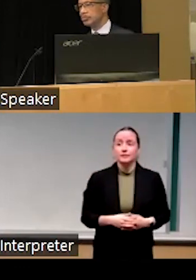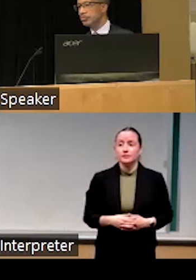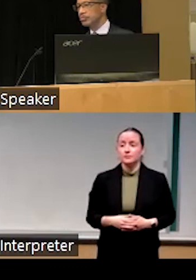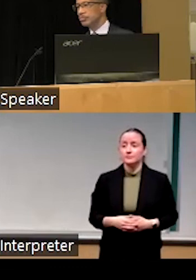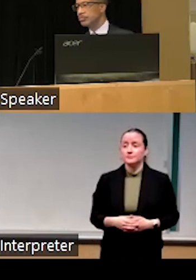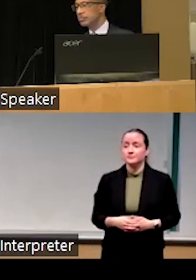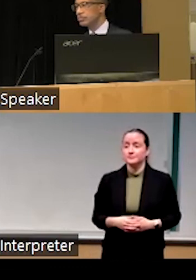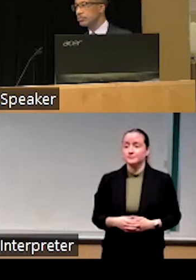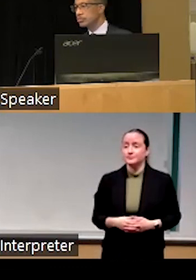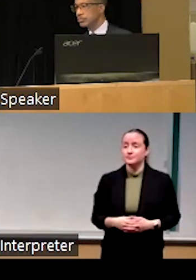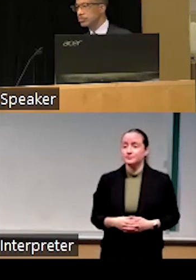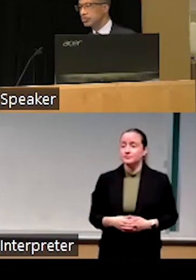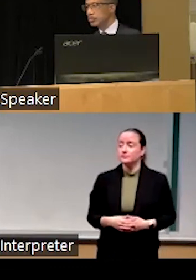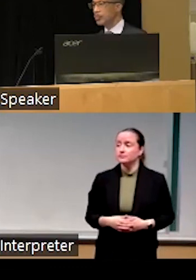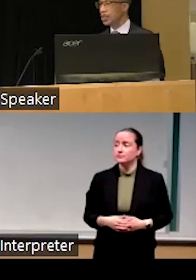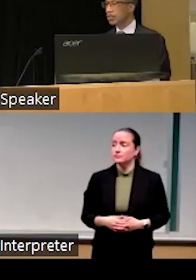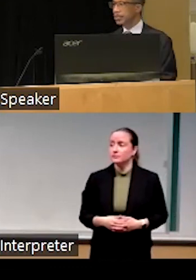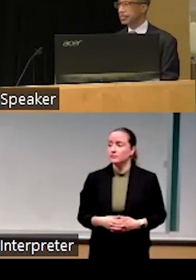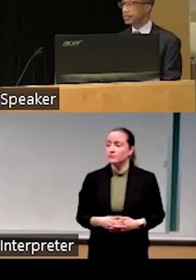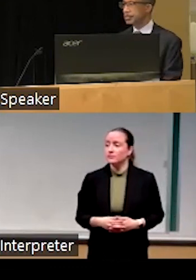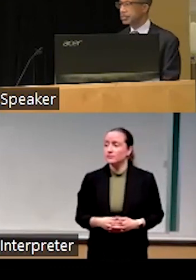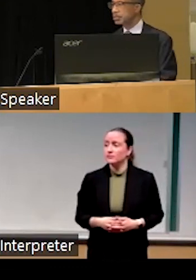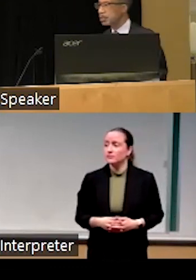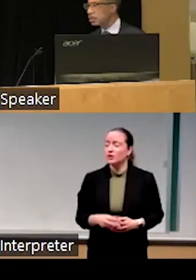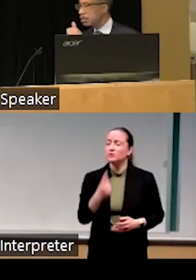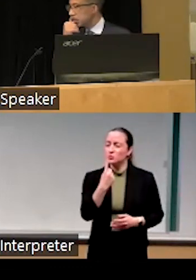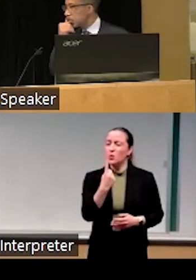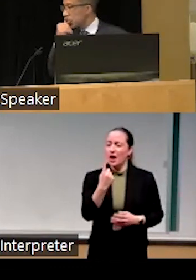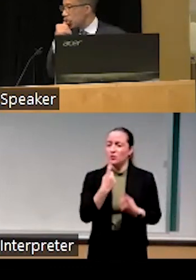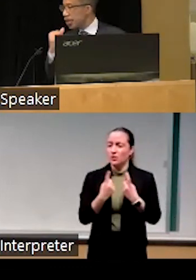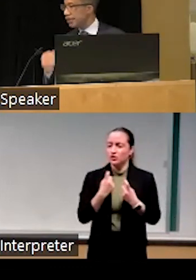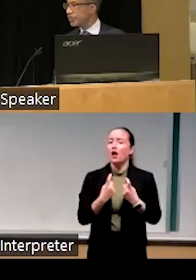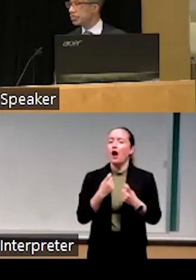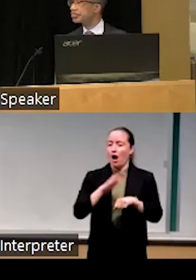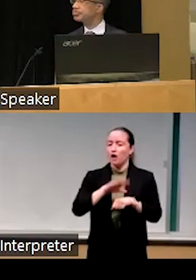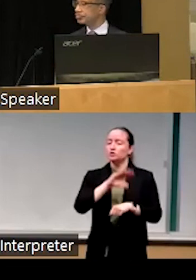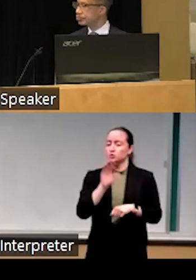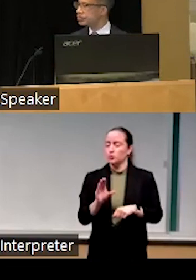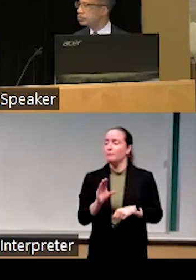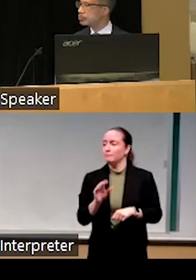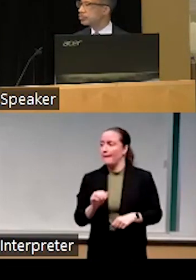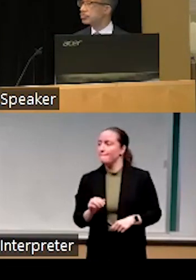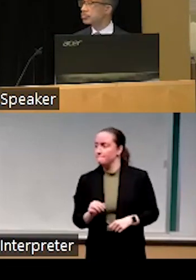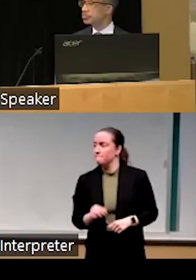I think there's one question but I probably ask him more personally instead and uh and